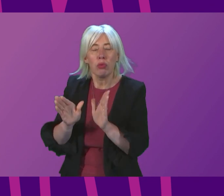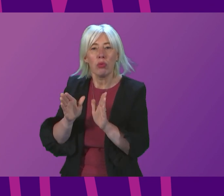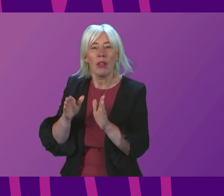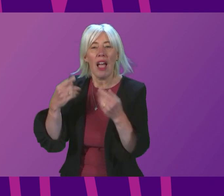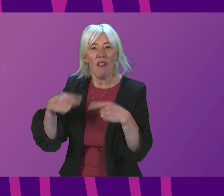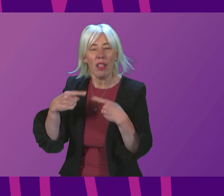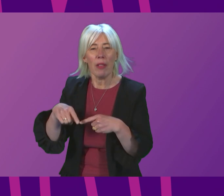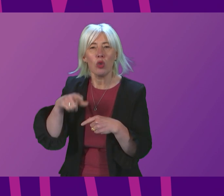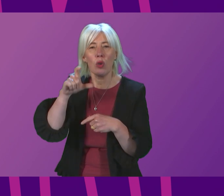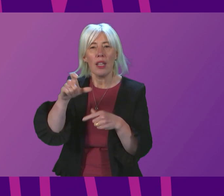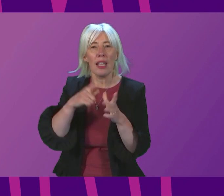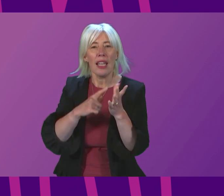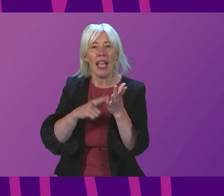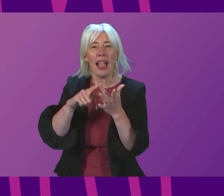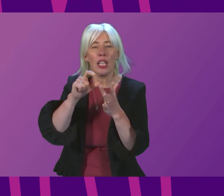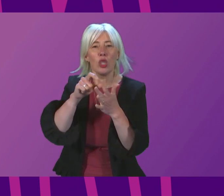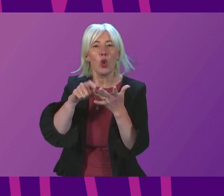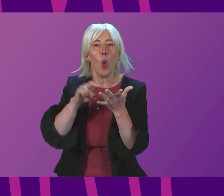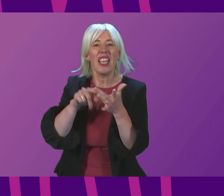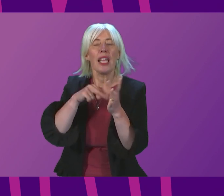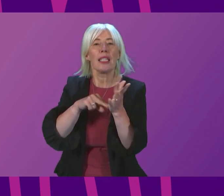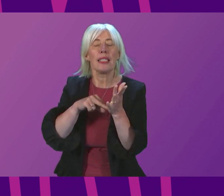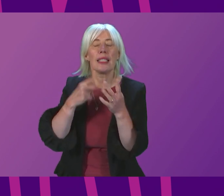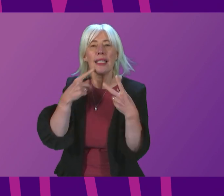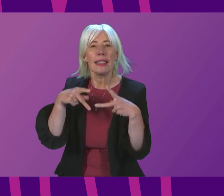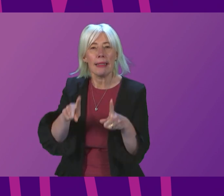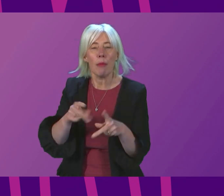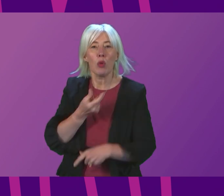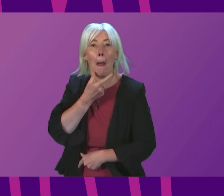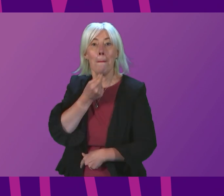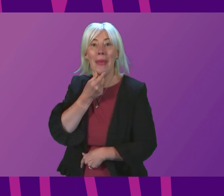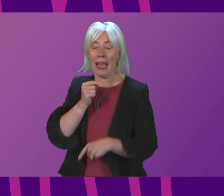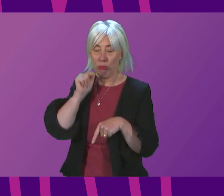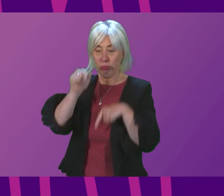Caledonian system, to ensure that more male perpetrators of domestic abuse are directed